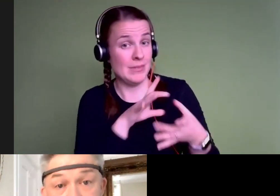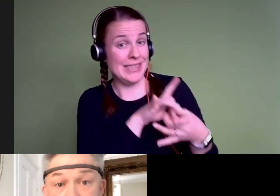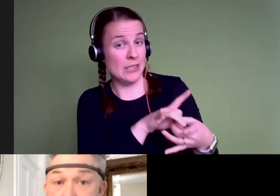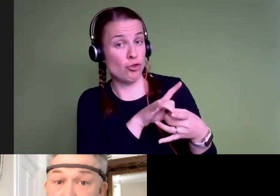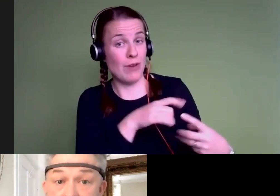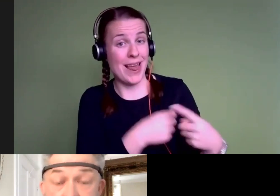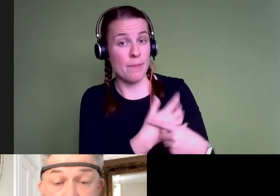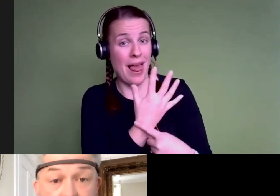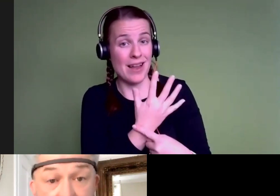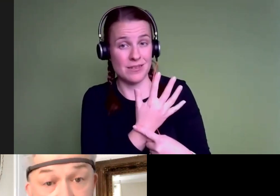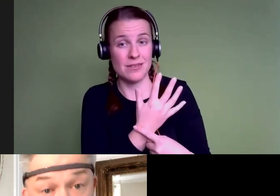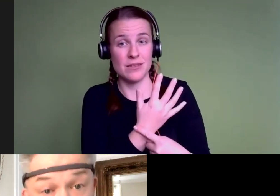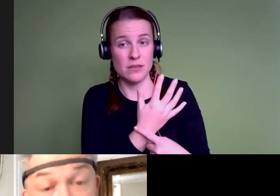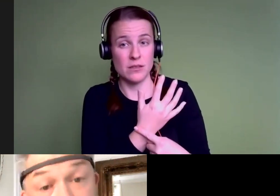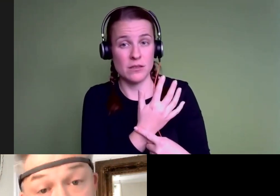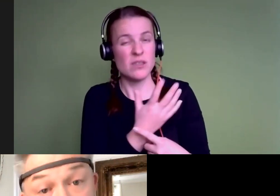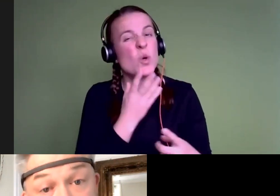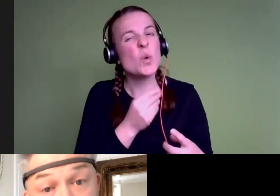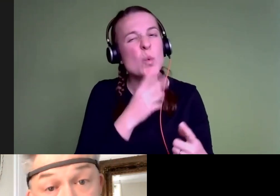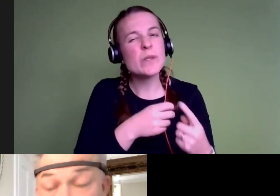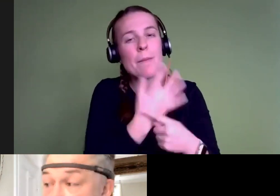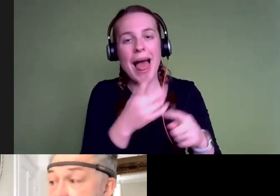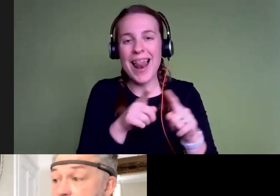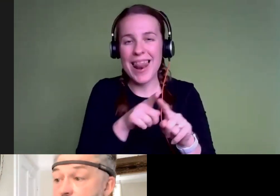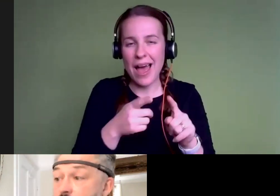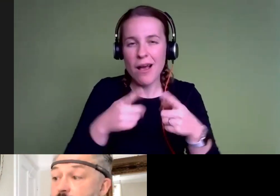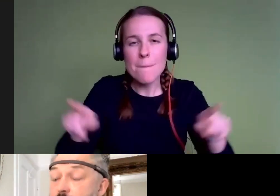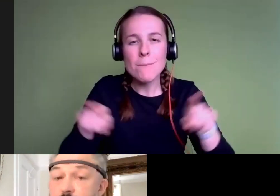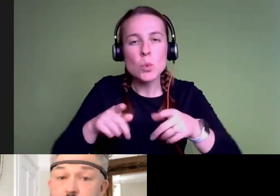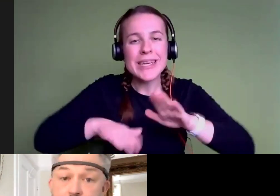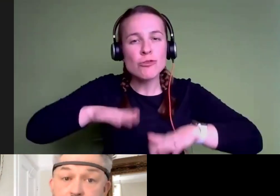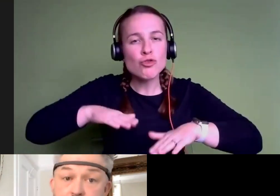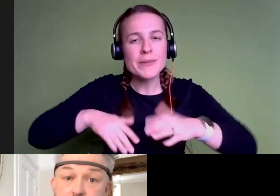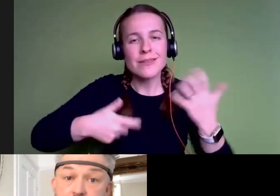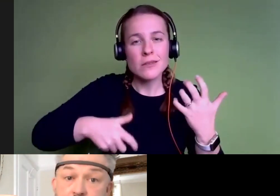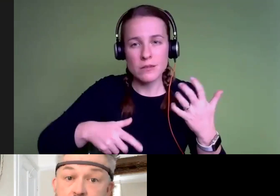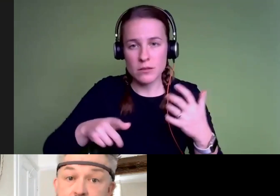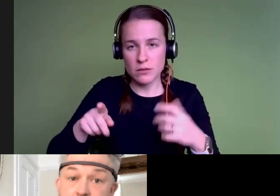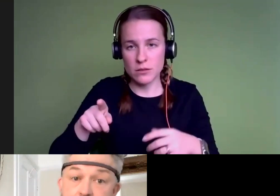, I will put the sticker on my wrist there. Now, when I interact with the planned